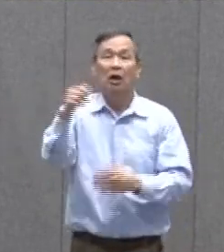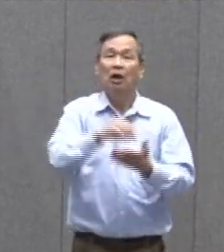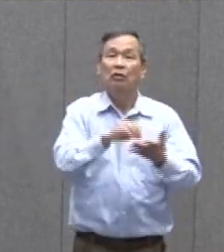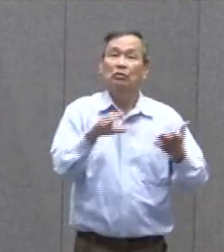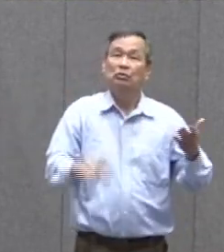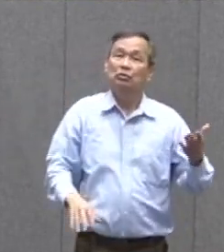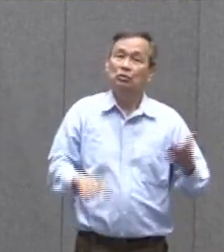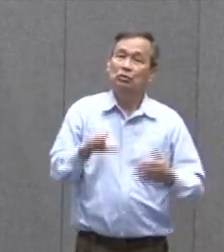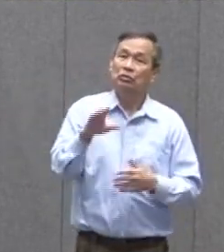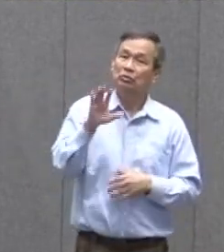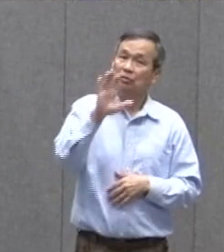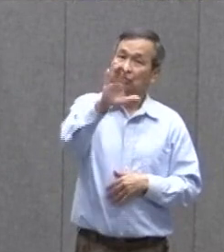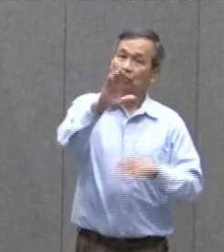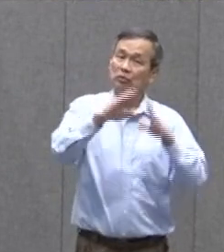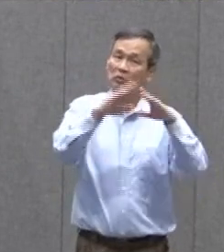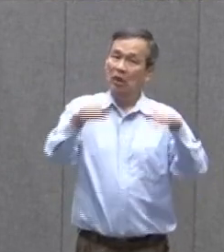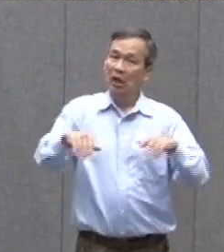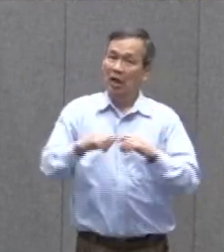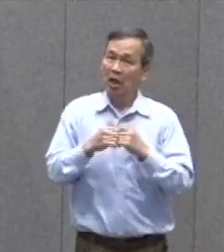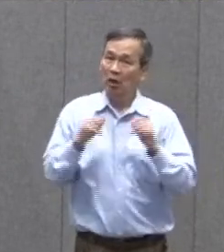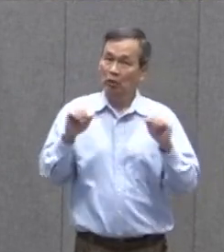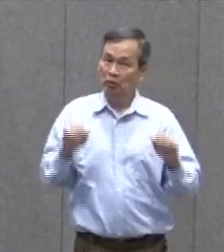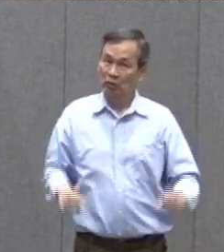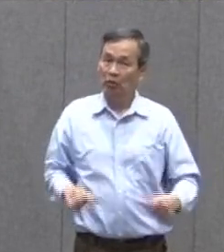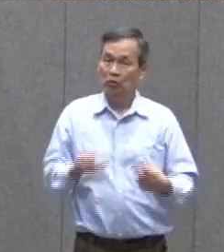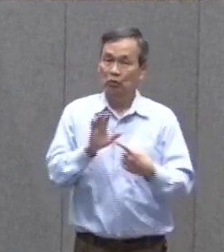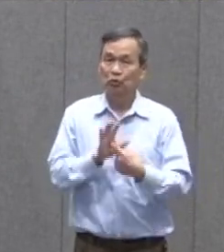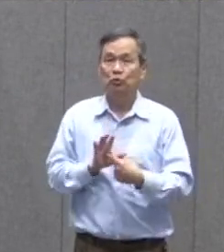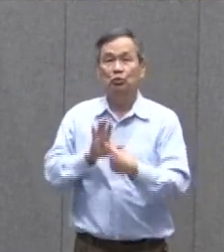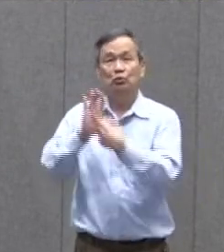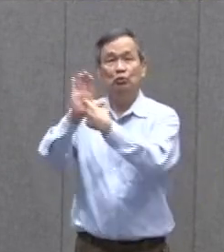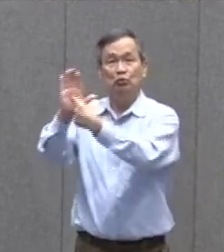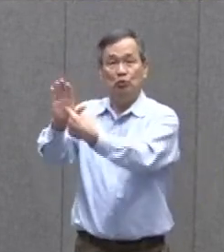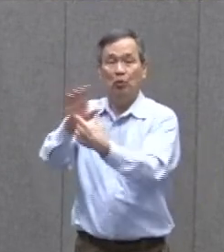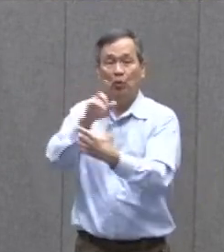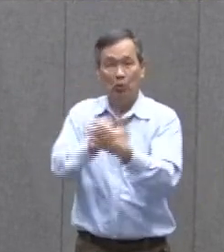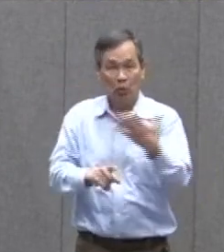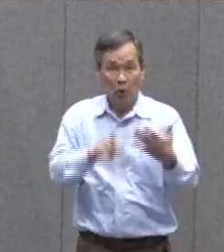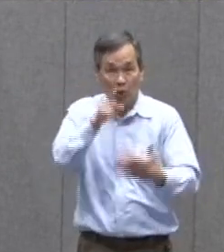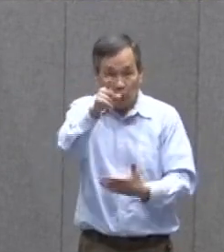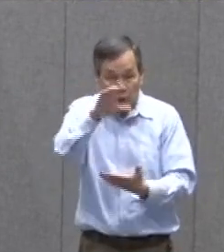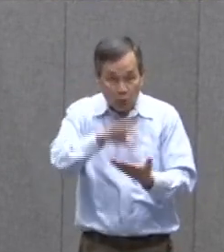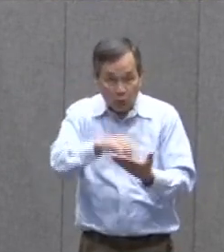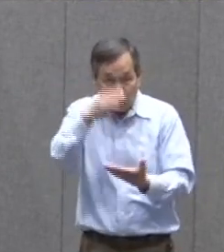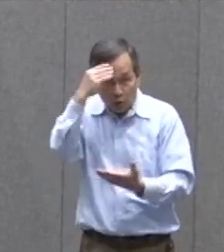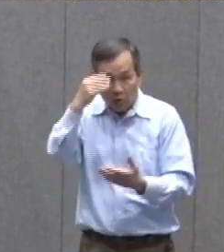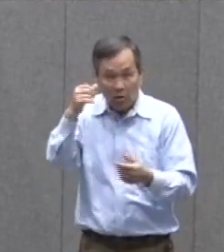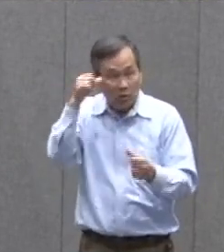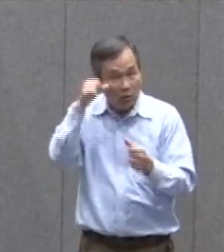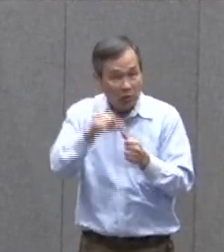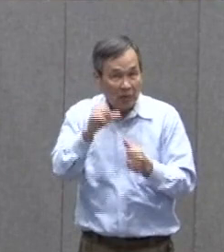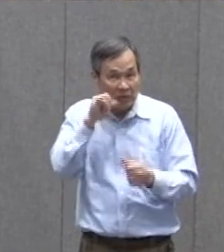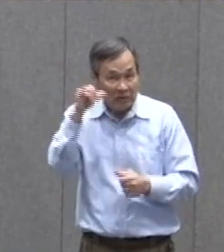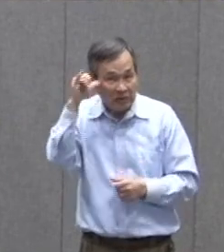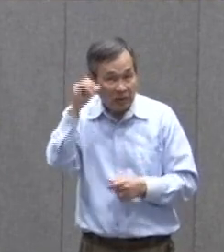And how could you show your family what you are learning? Well, yesterday we made some puppets.